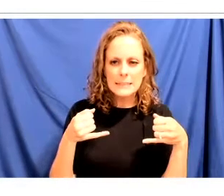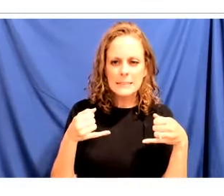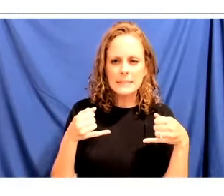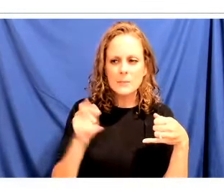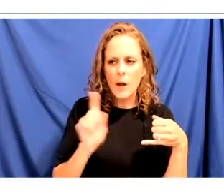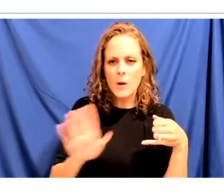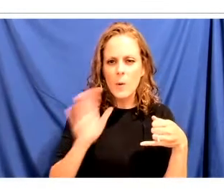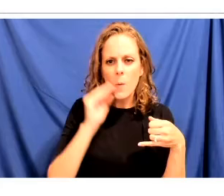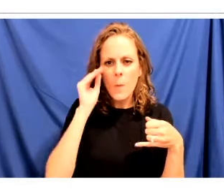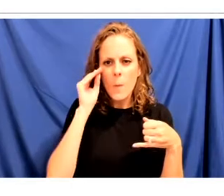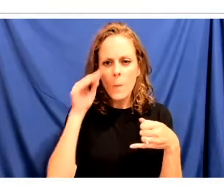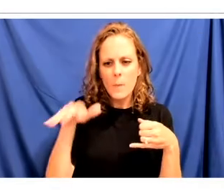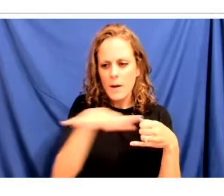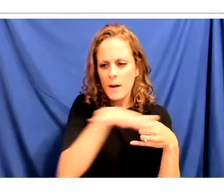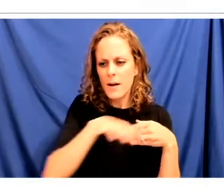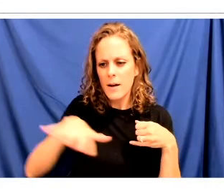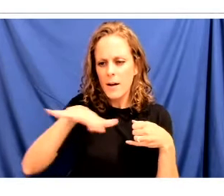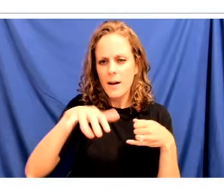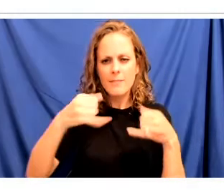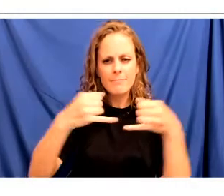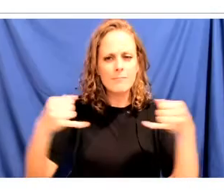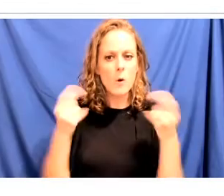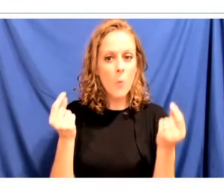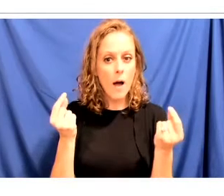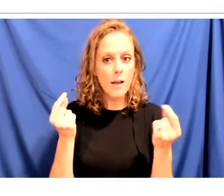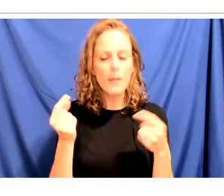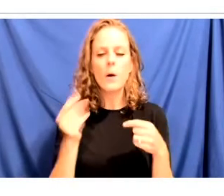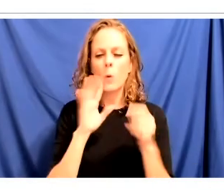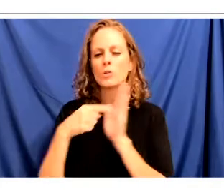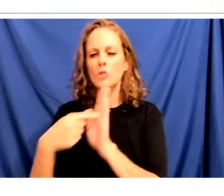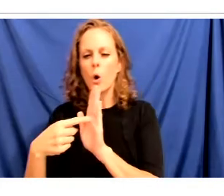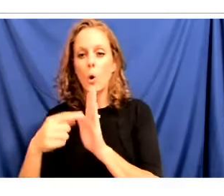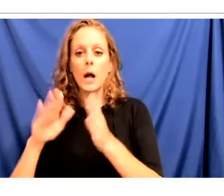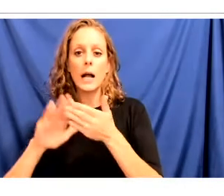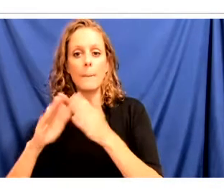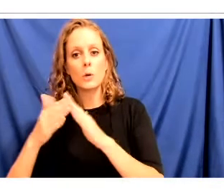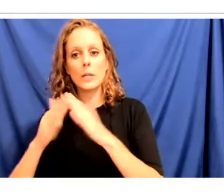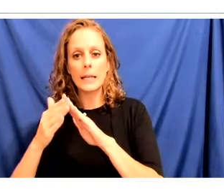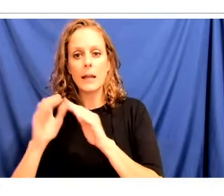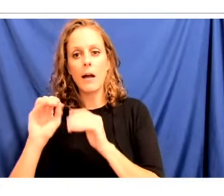Just tell us what you and will show you on a community of interest form, how you how you can do that.